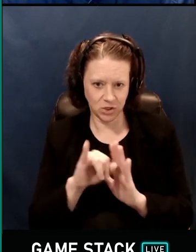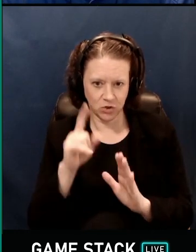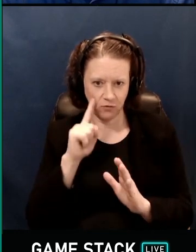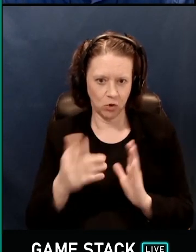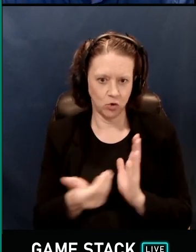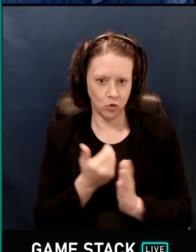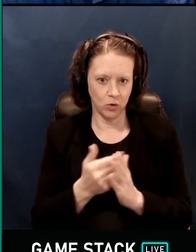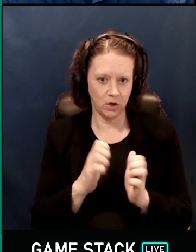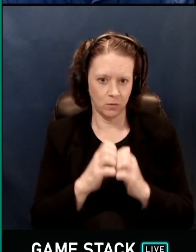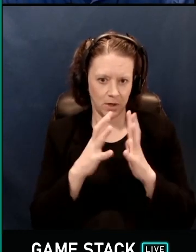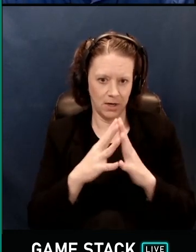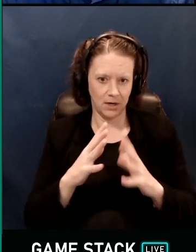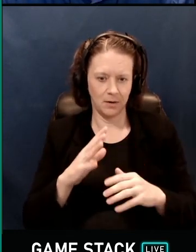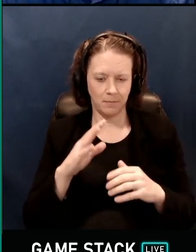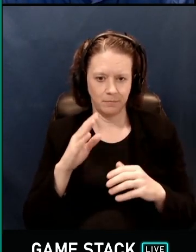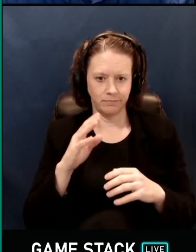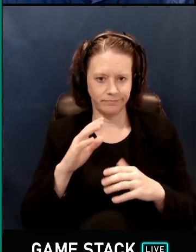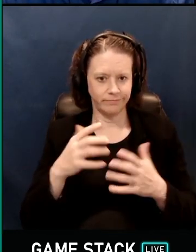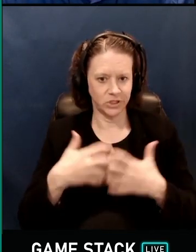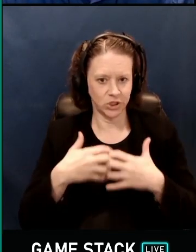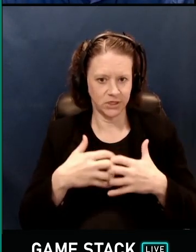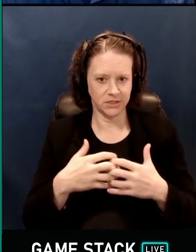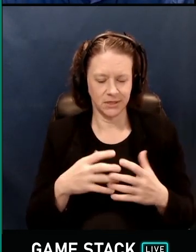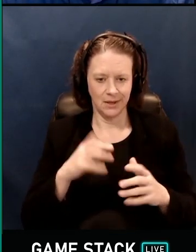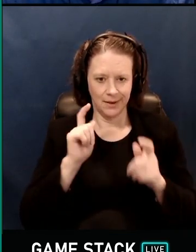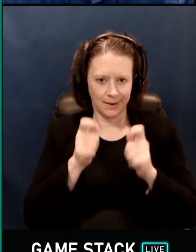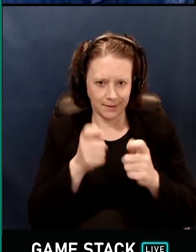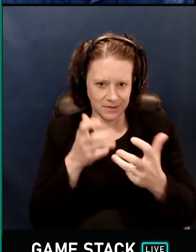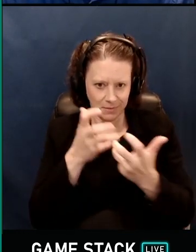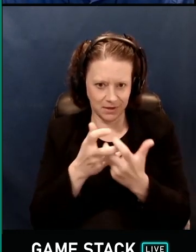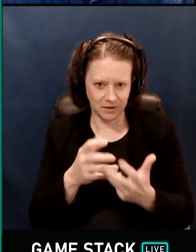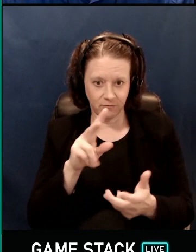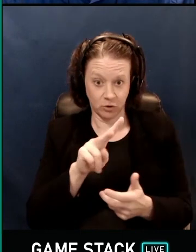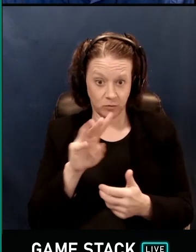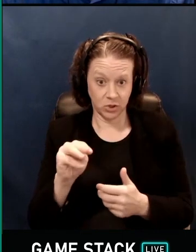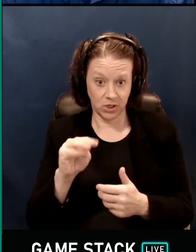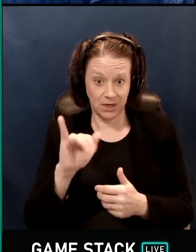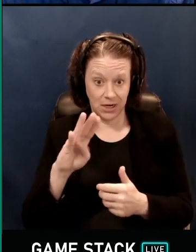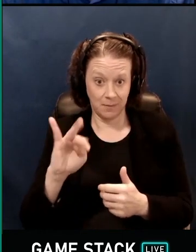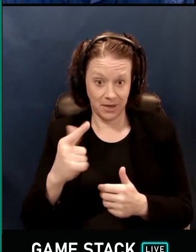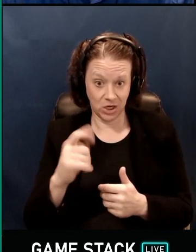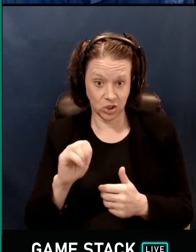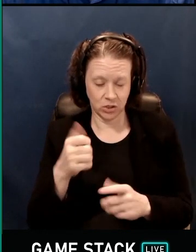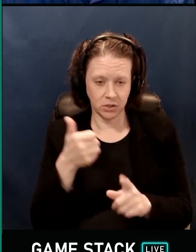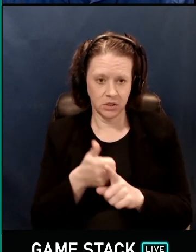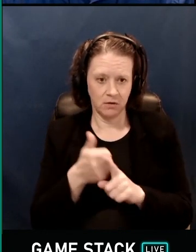Customizing virtual machine image is a very - Sorry.